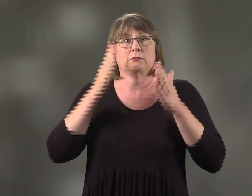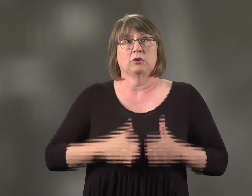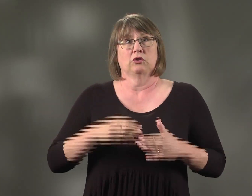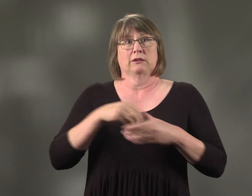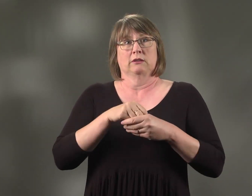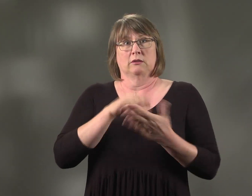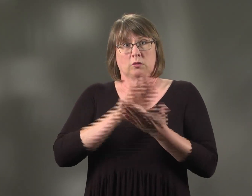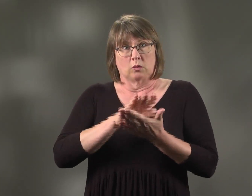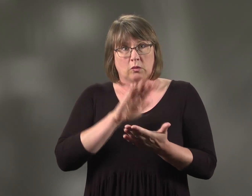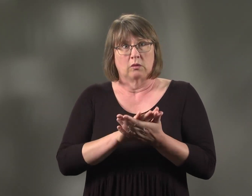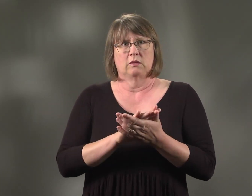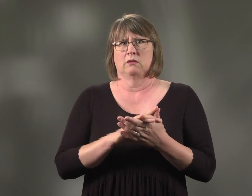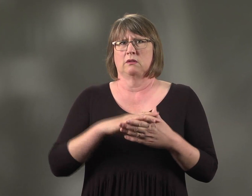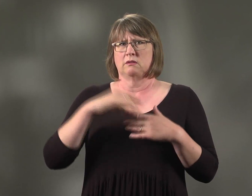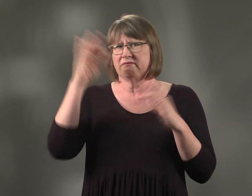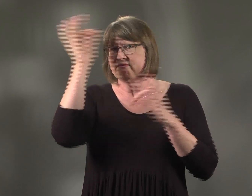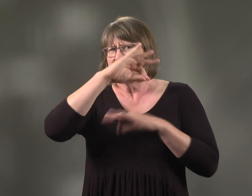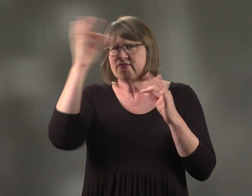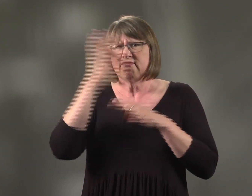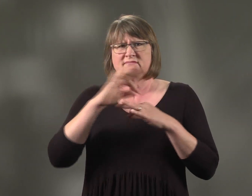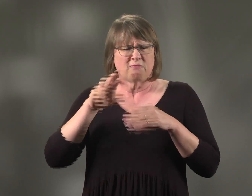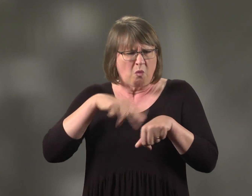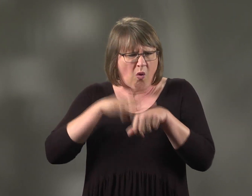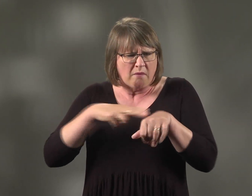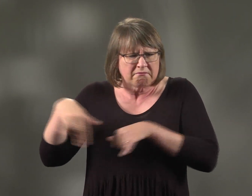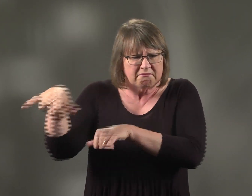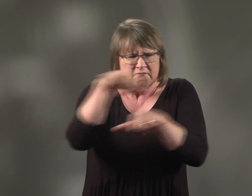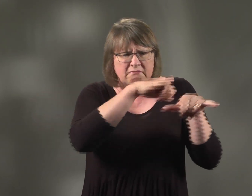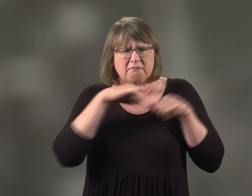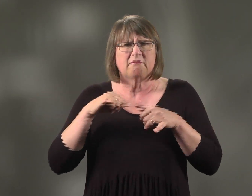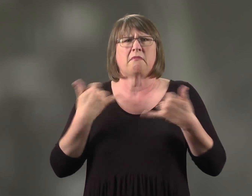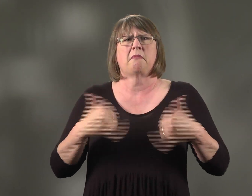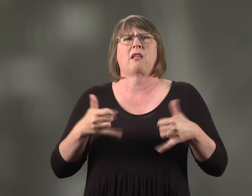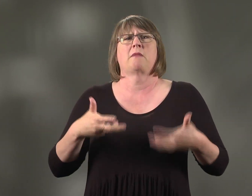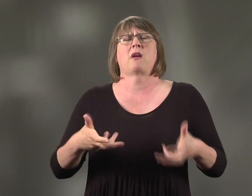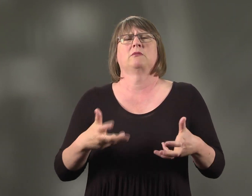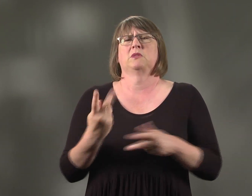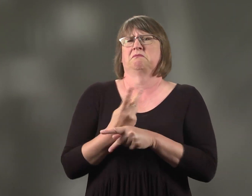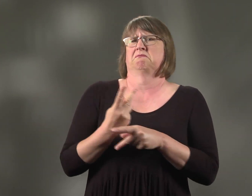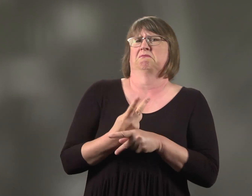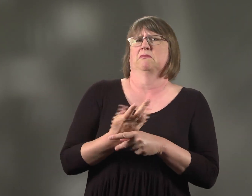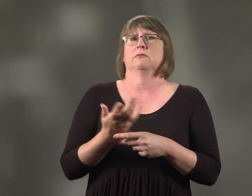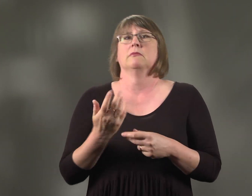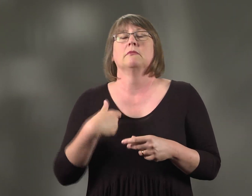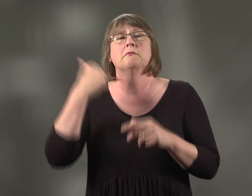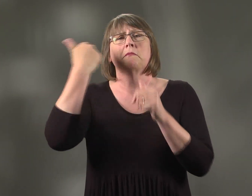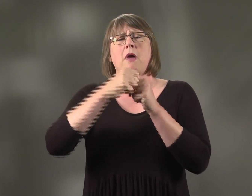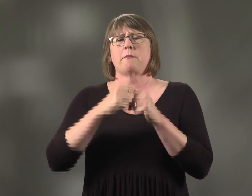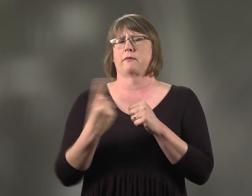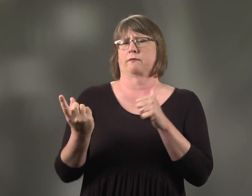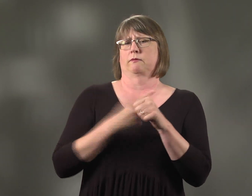in the school that was deaf, I didn't know what was the norm when trying to figure out basketball.